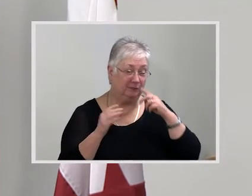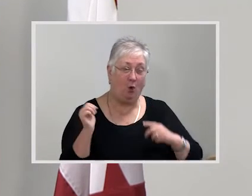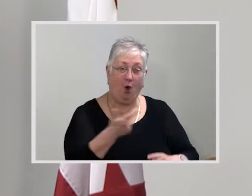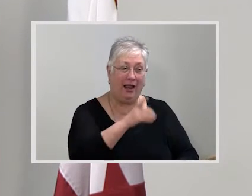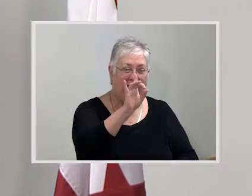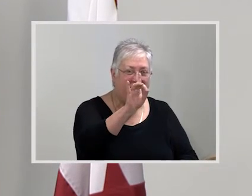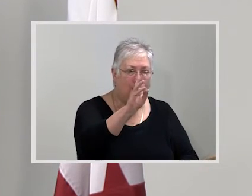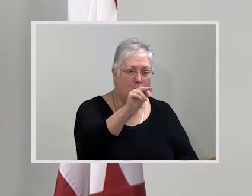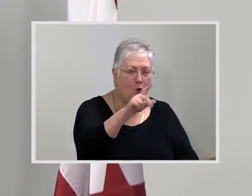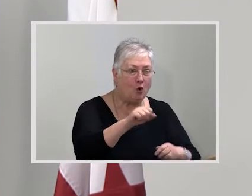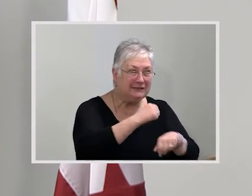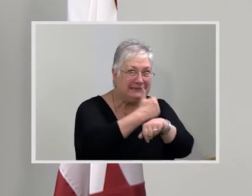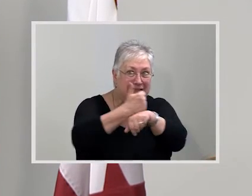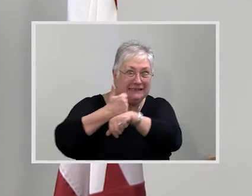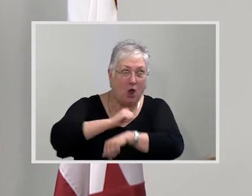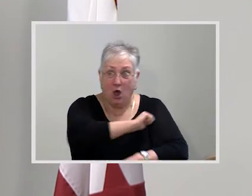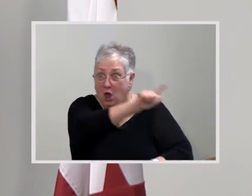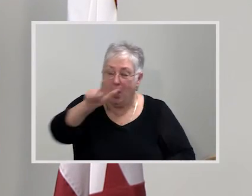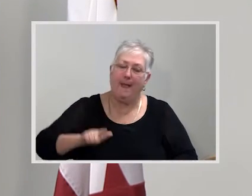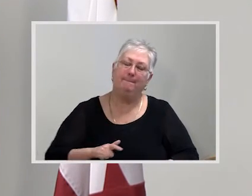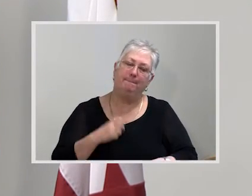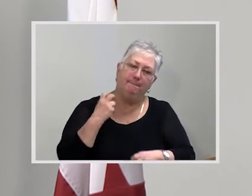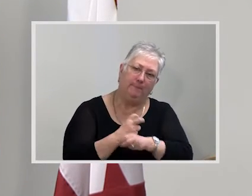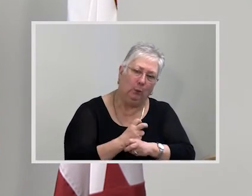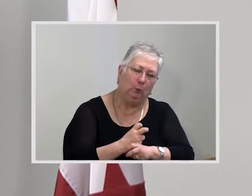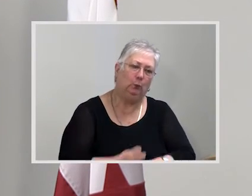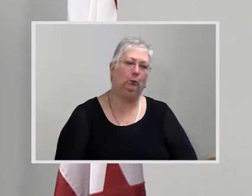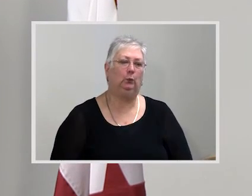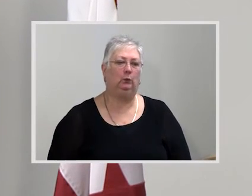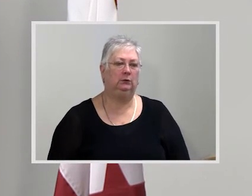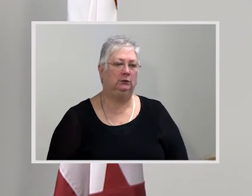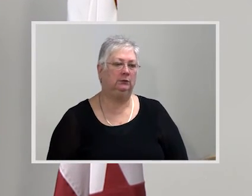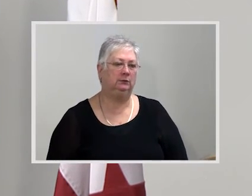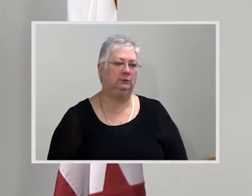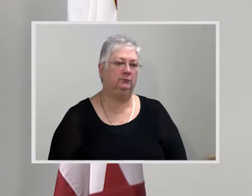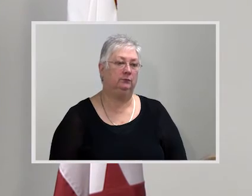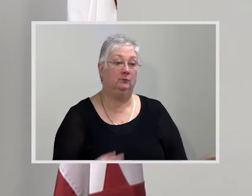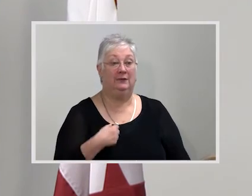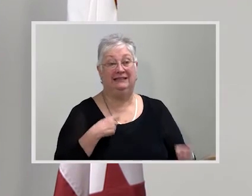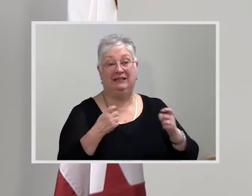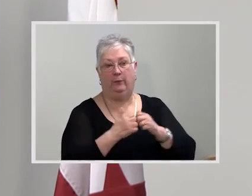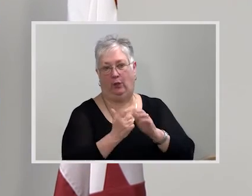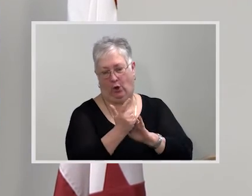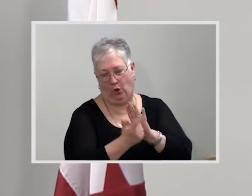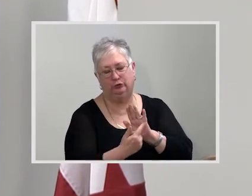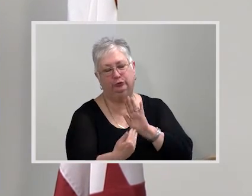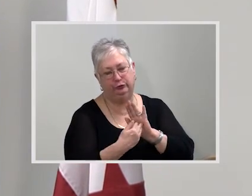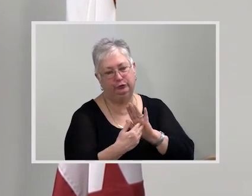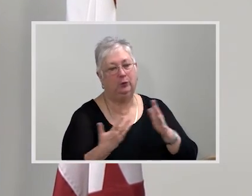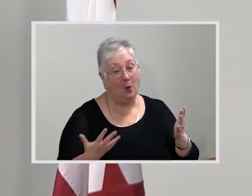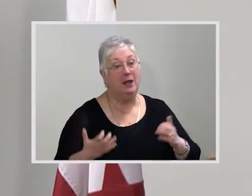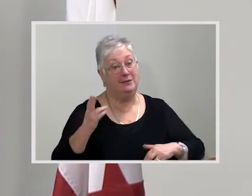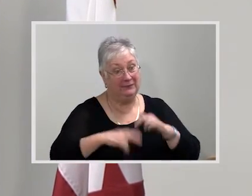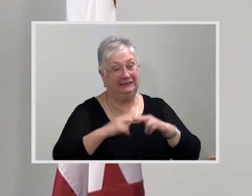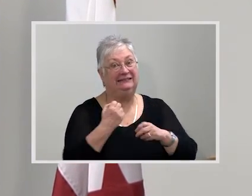LAWSUITS SO THAT WE CAN GET TO BUILD SAFE AND AFFORDABLE HOUSING. IT'S NOT JUST THE WARD 7 PROBLEM.